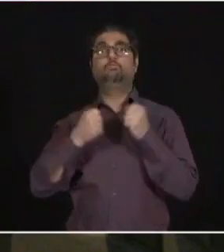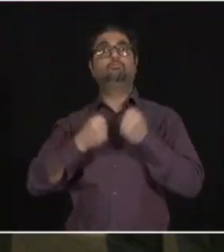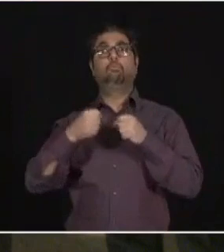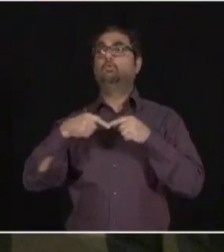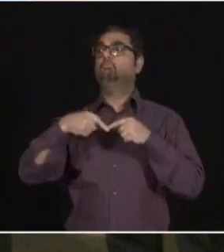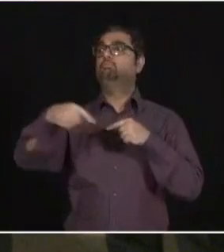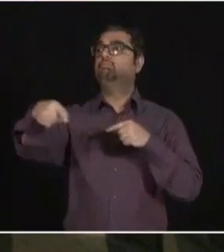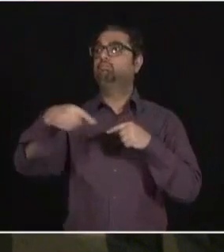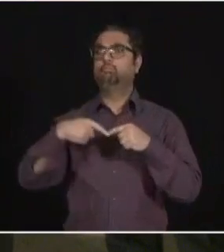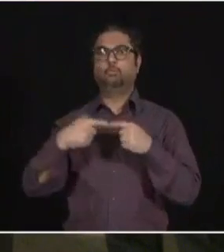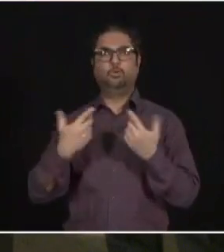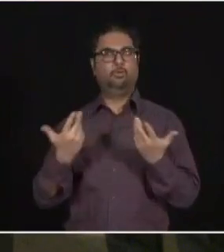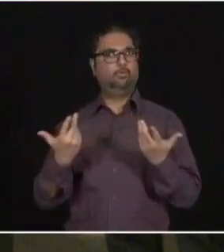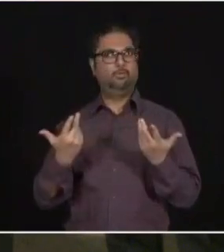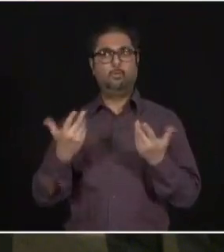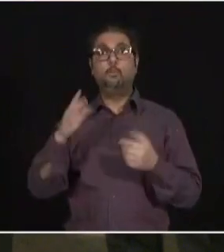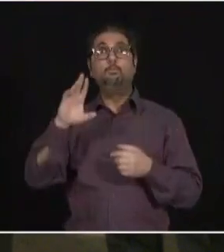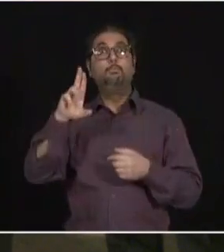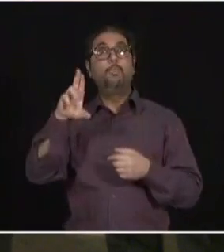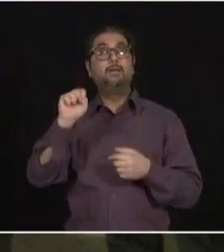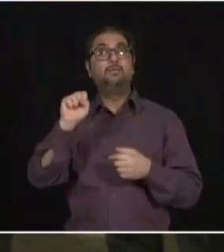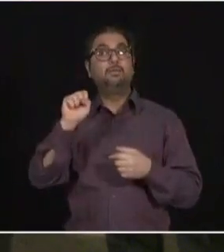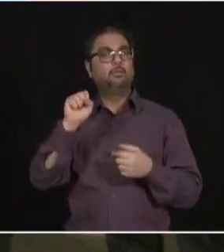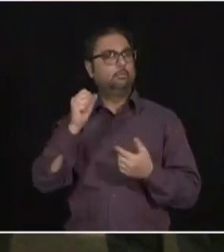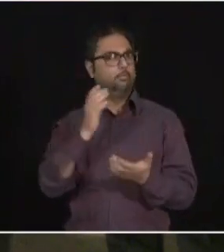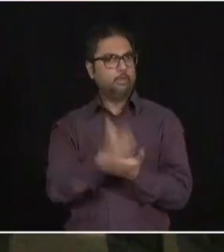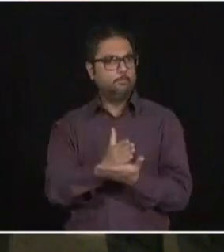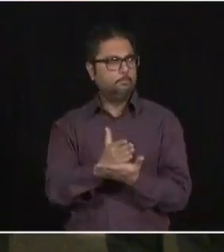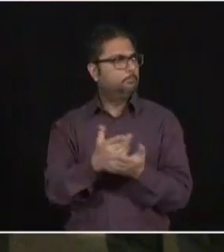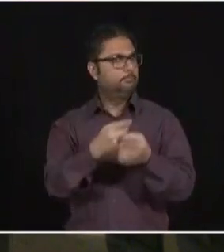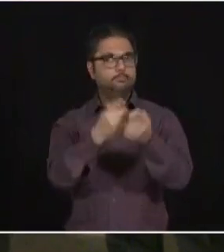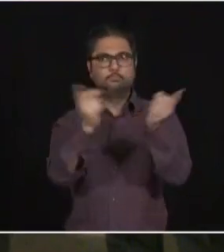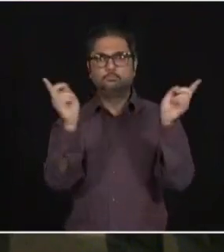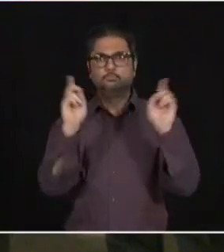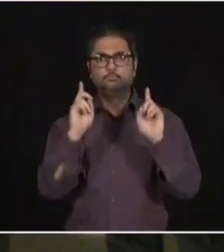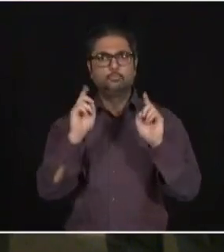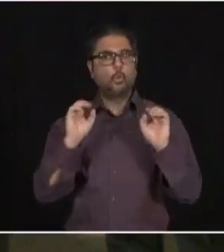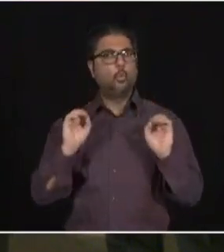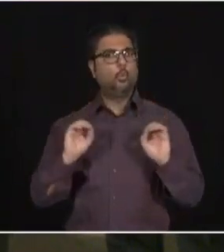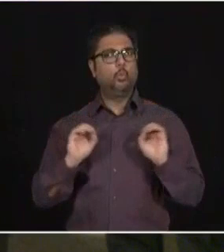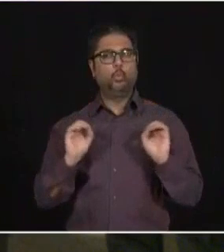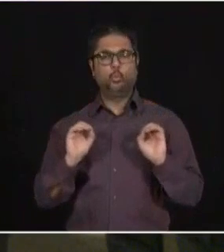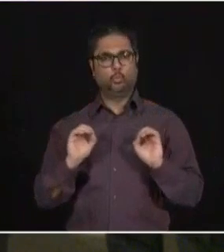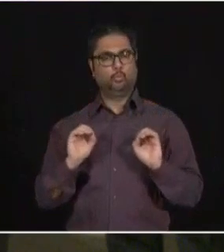running. What can be done? We have our Minister of